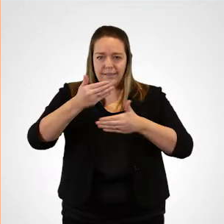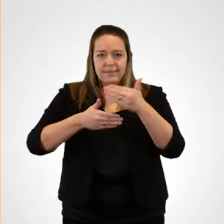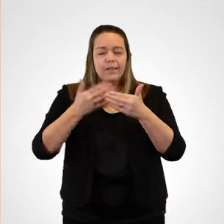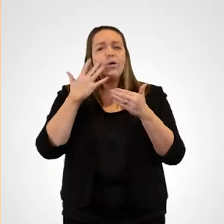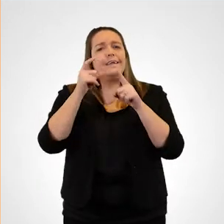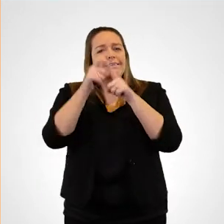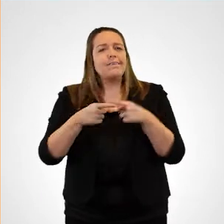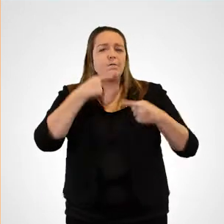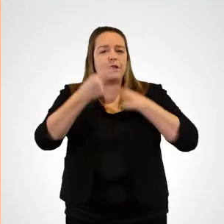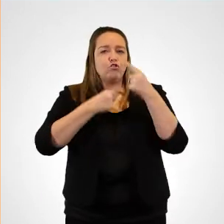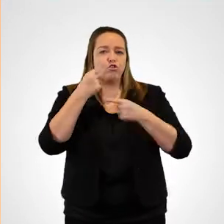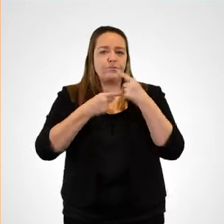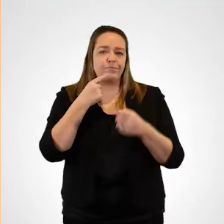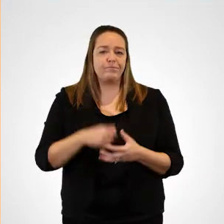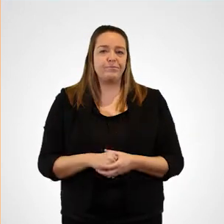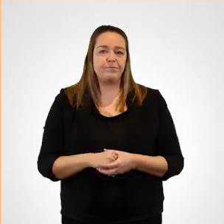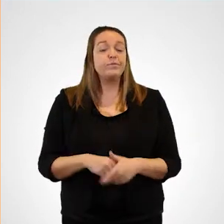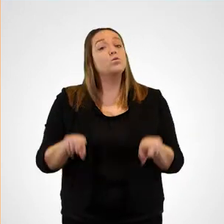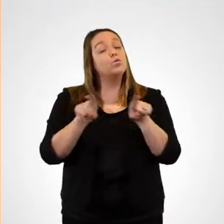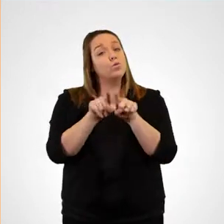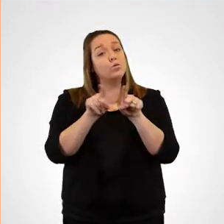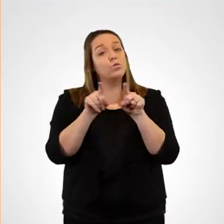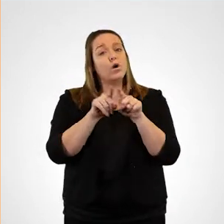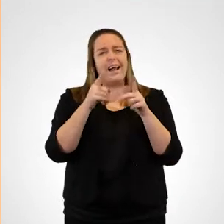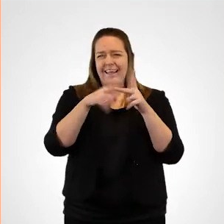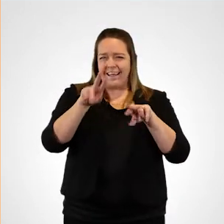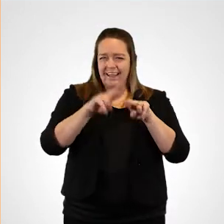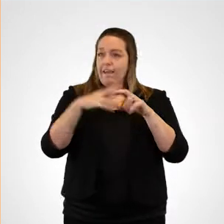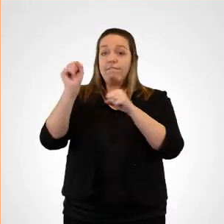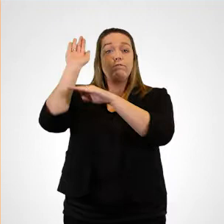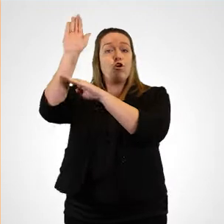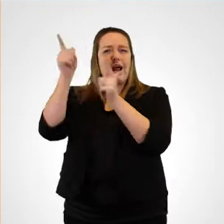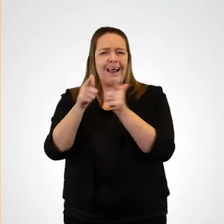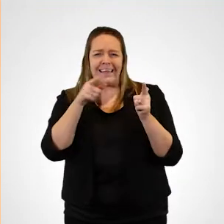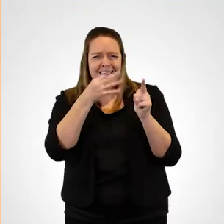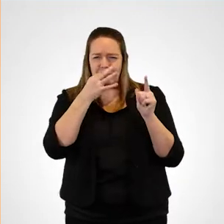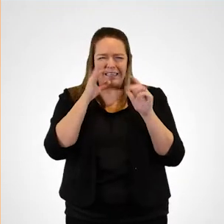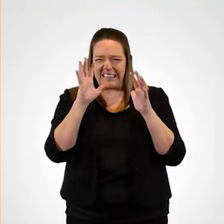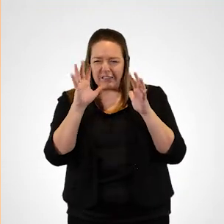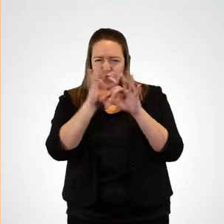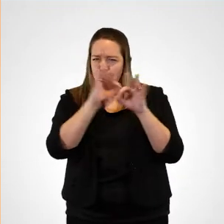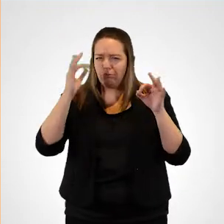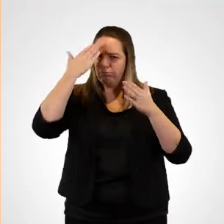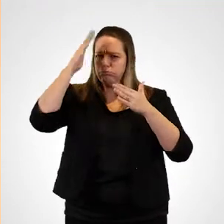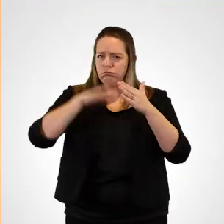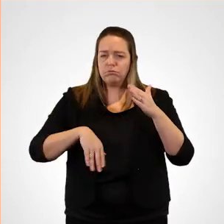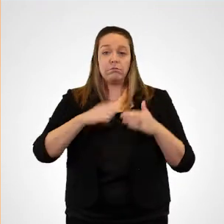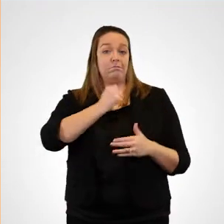I think another good example of this is that when you're not so familiar with a foreign language, and in my case that's French,